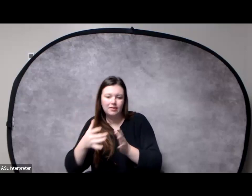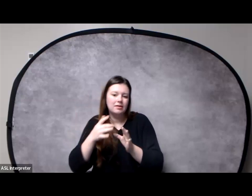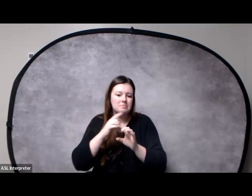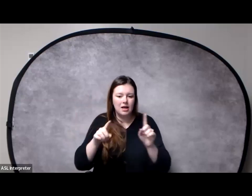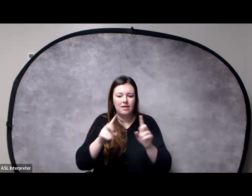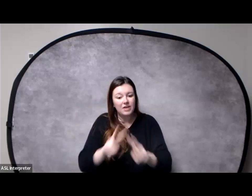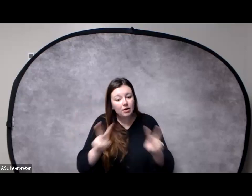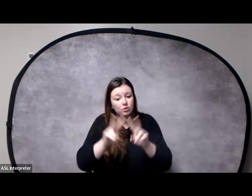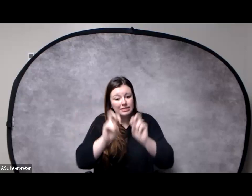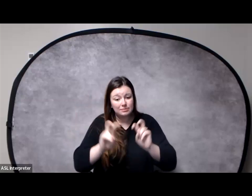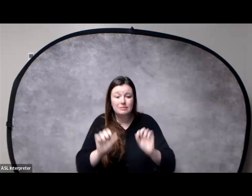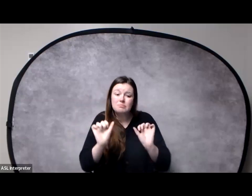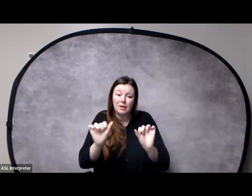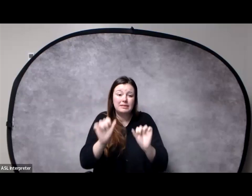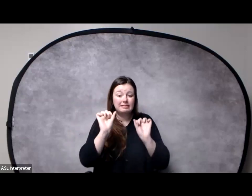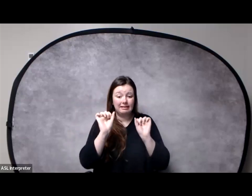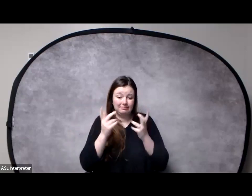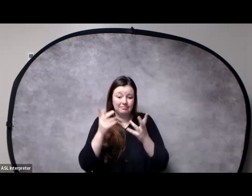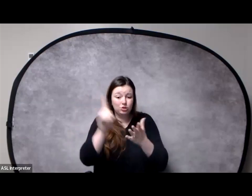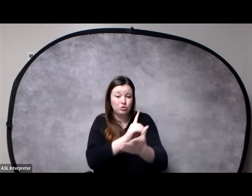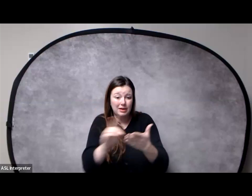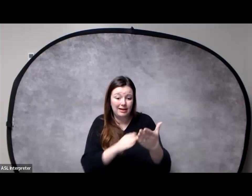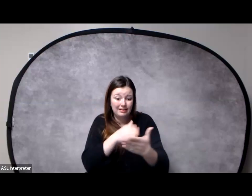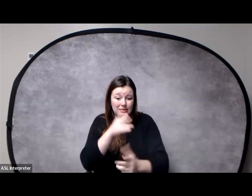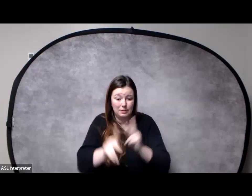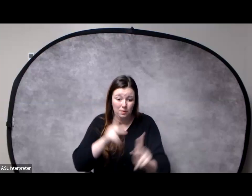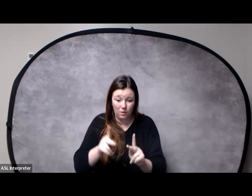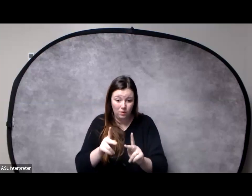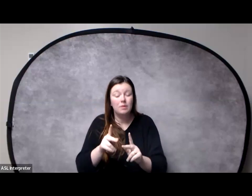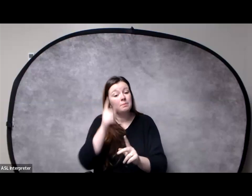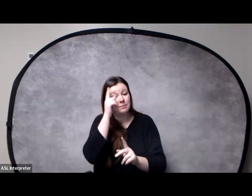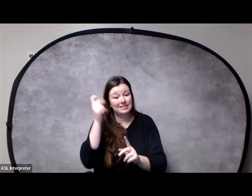assign a lower value for extending the life of a person with a disability compared to